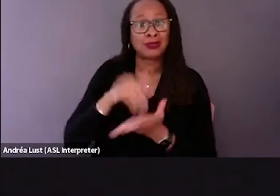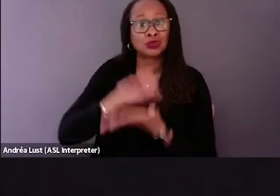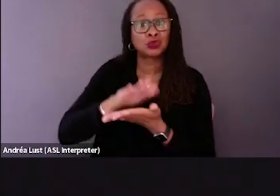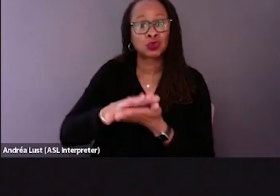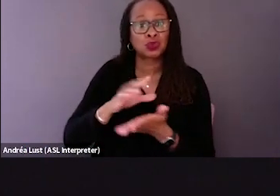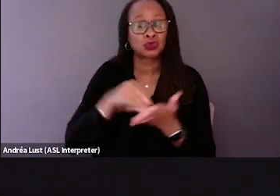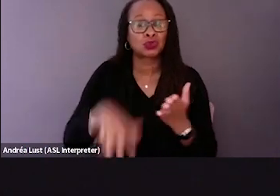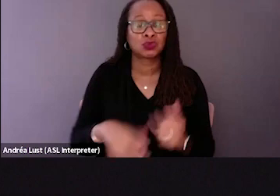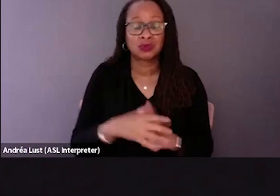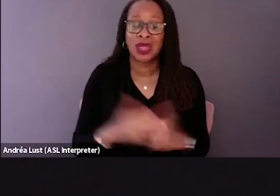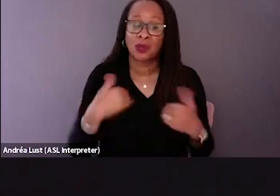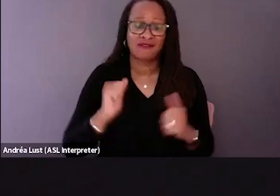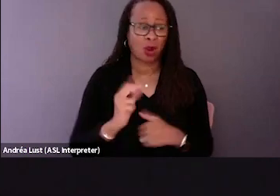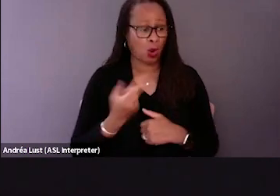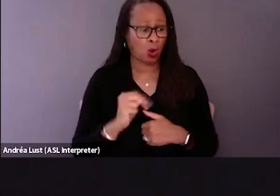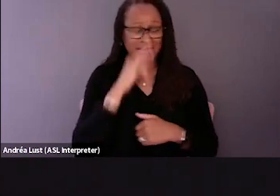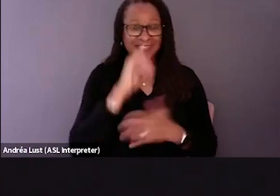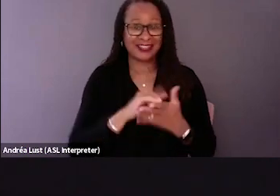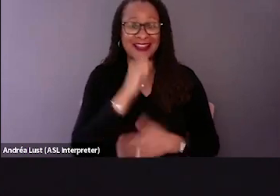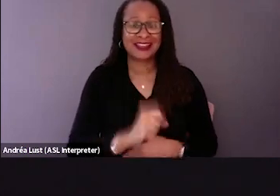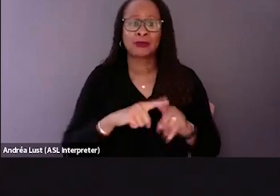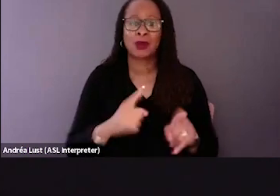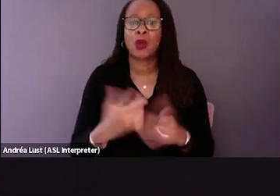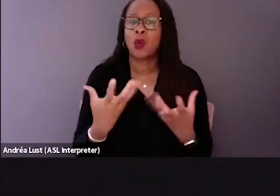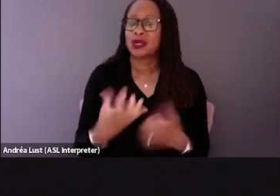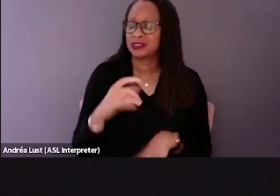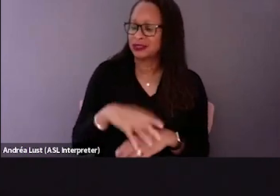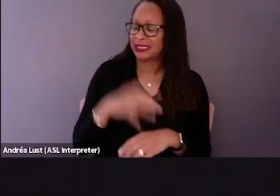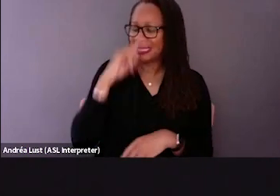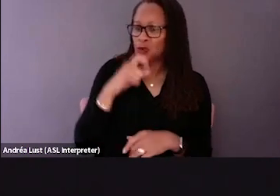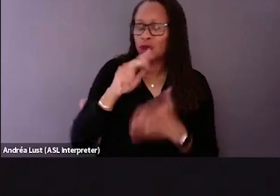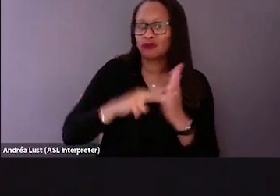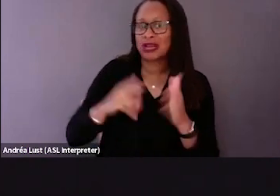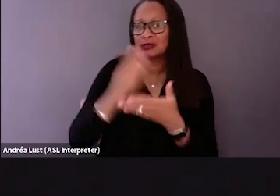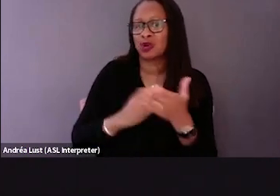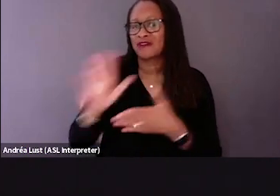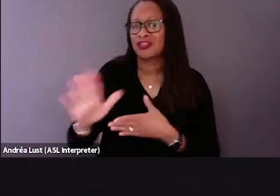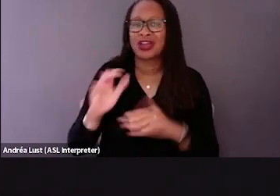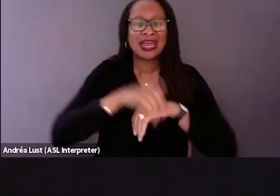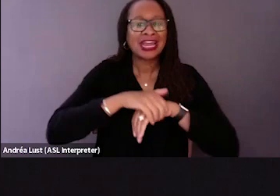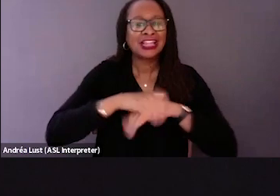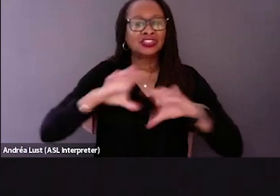I mean, we have our own kids who are that age, but we wanted to talk to kids who are reading her in as part of their English class in sixth grade